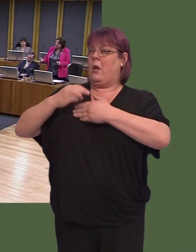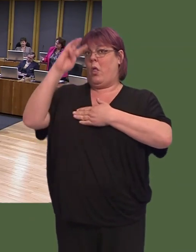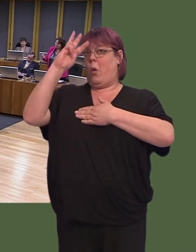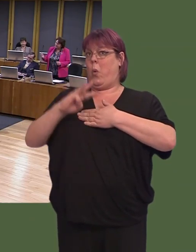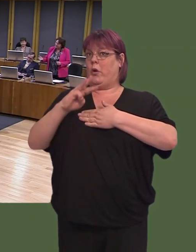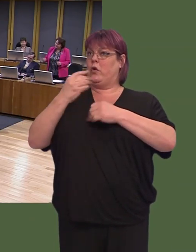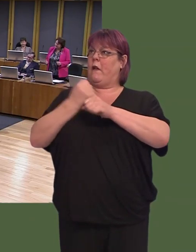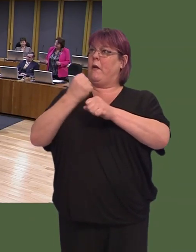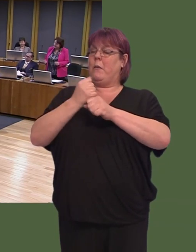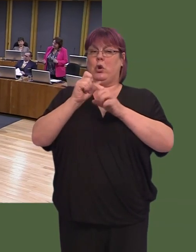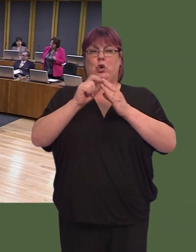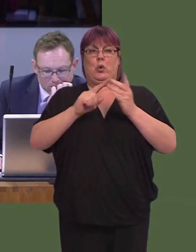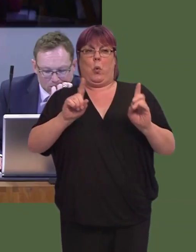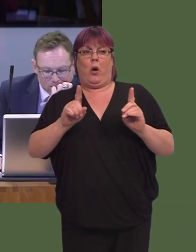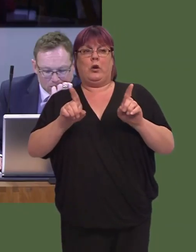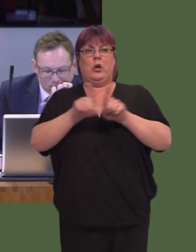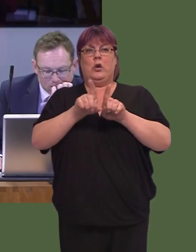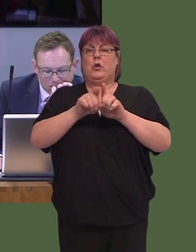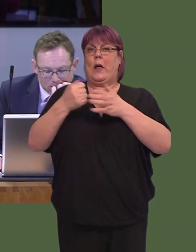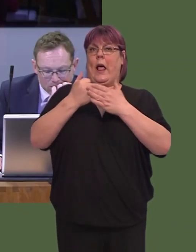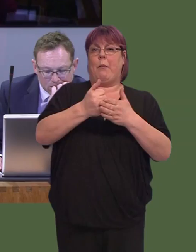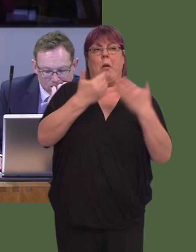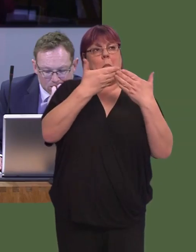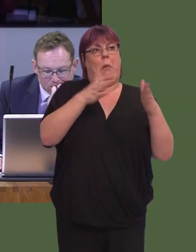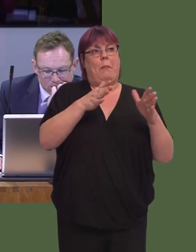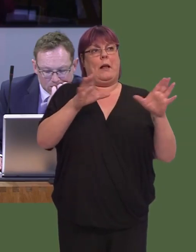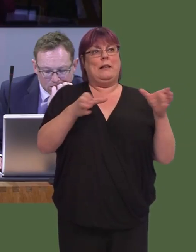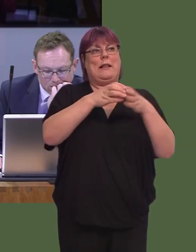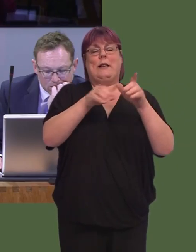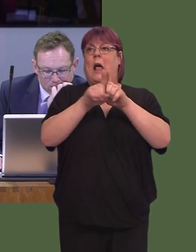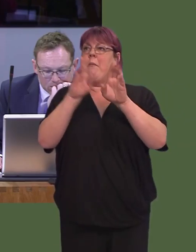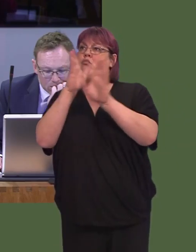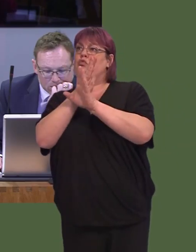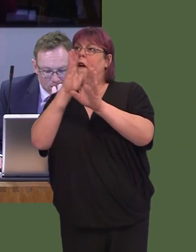influence both public sector and, more importantly, the private sector to ensure that they stand